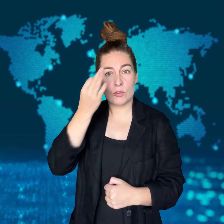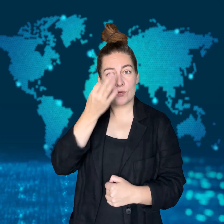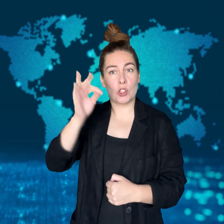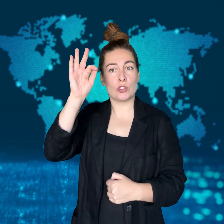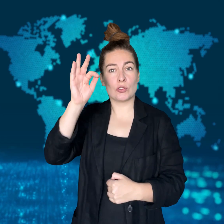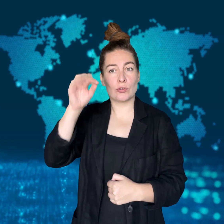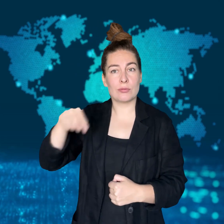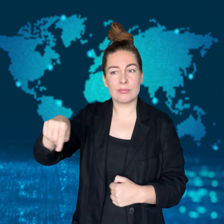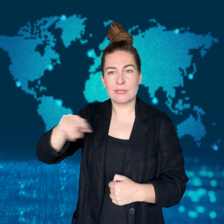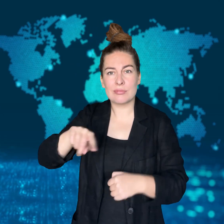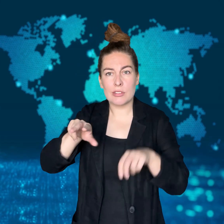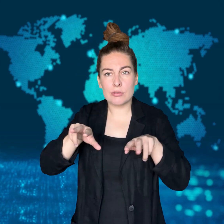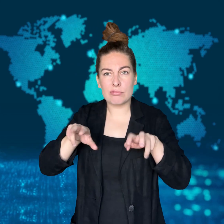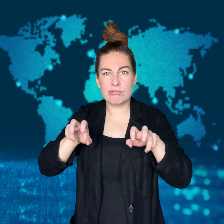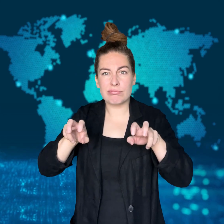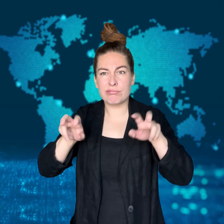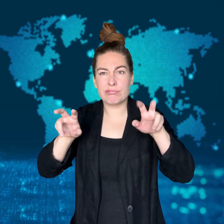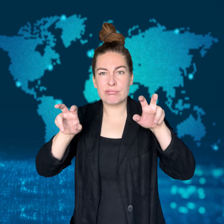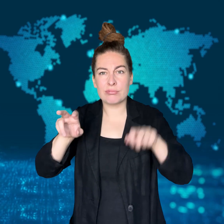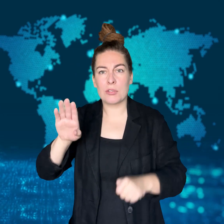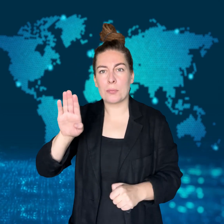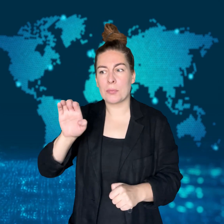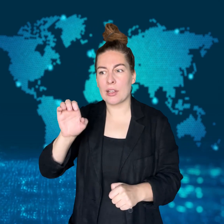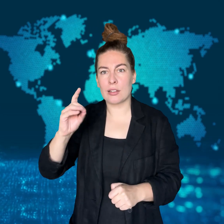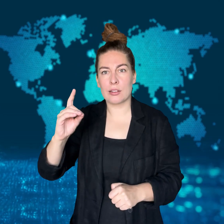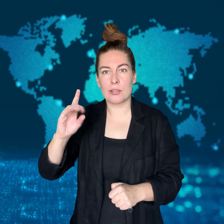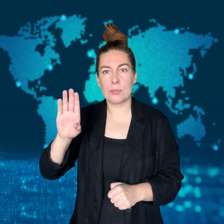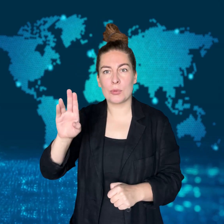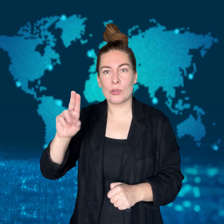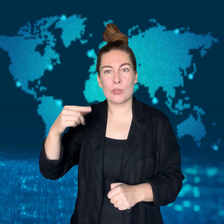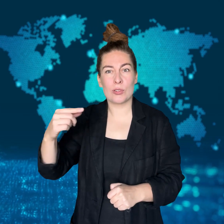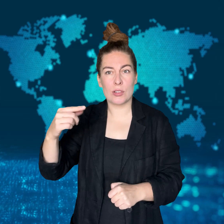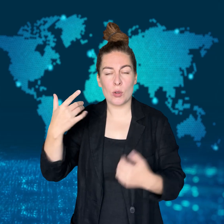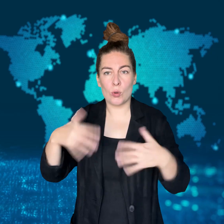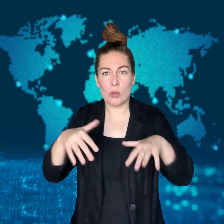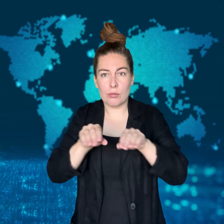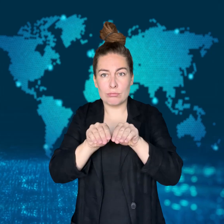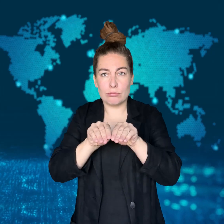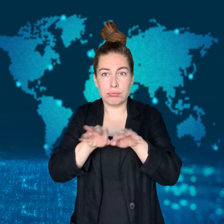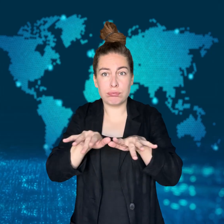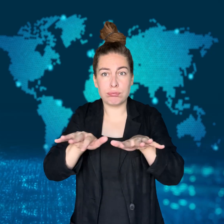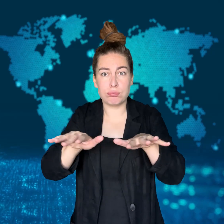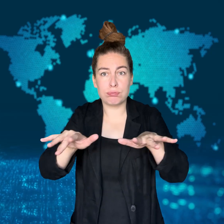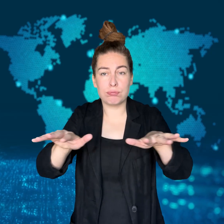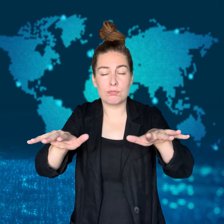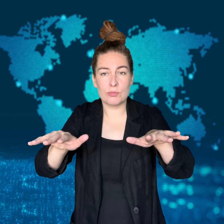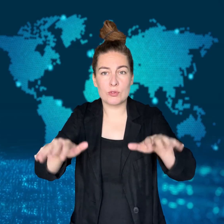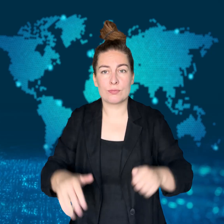Bedbug infestation